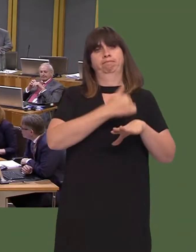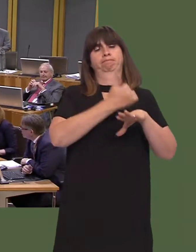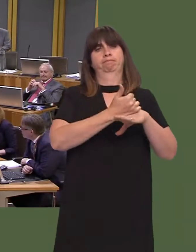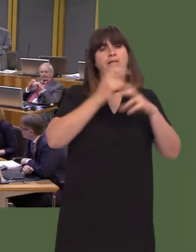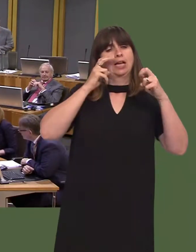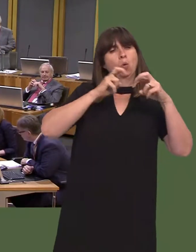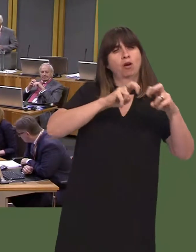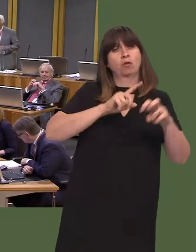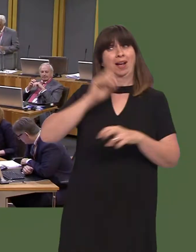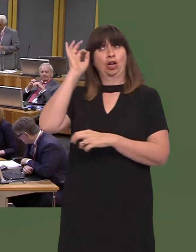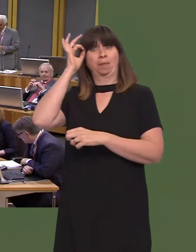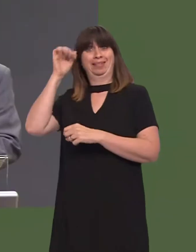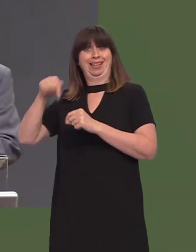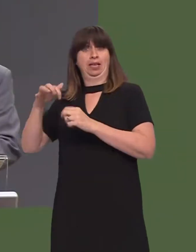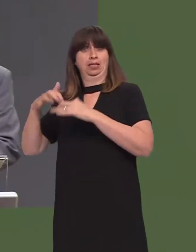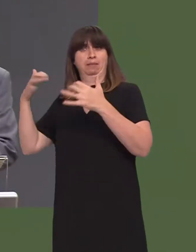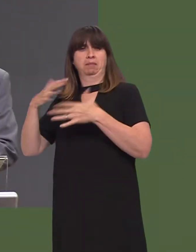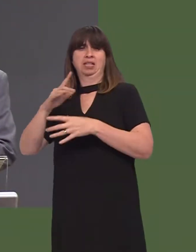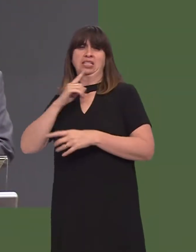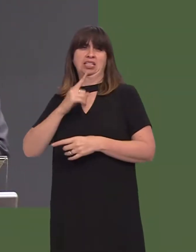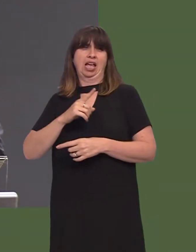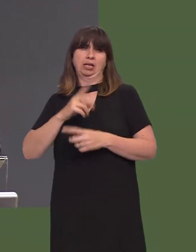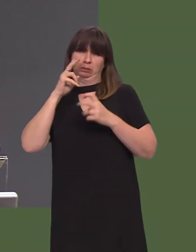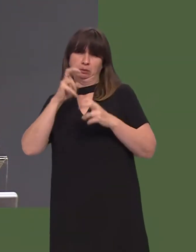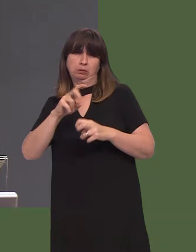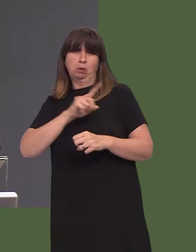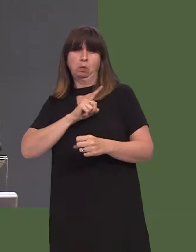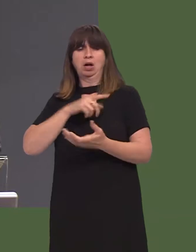up an inquiry into what was described by a committee of this Assembly as a cavalier approach